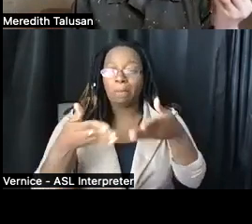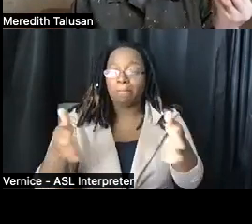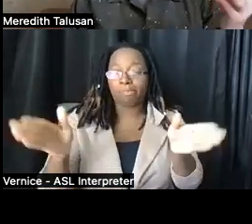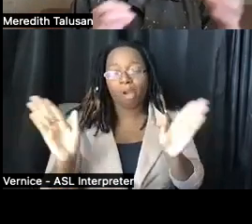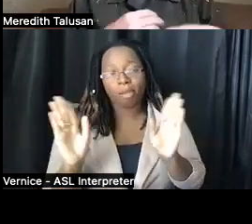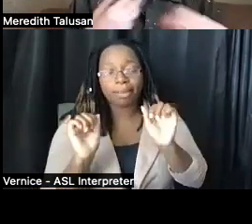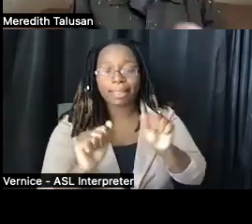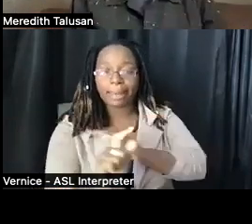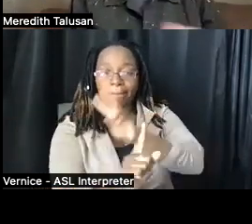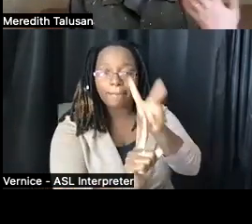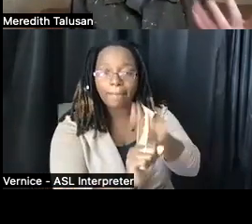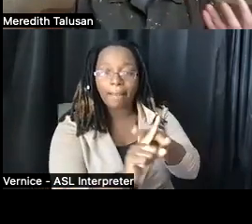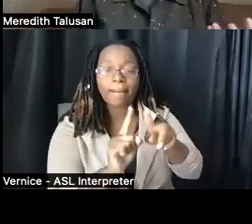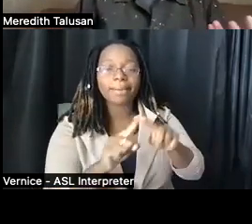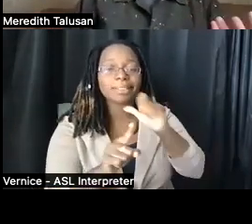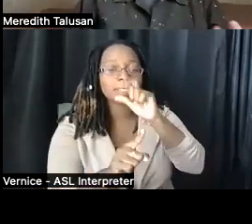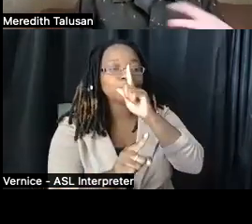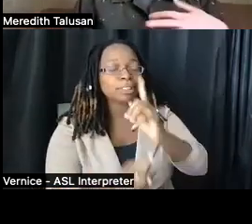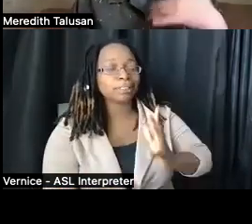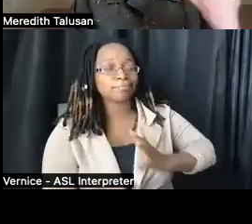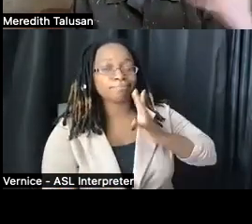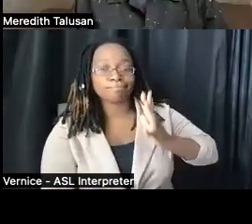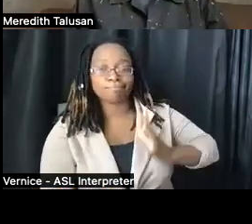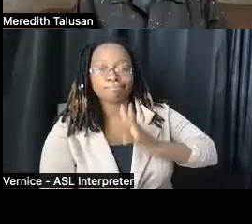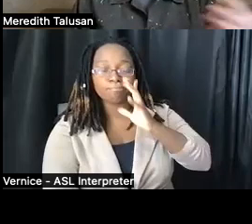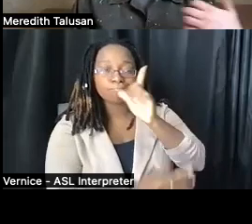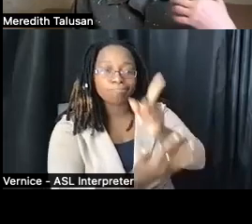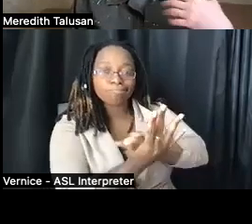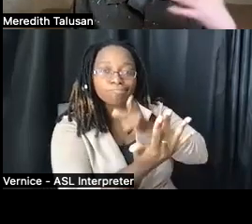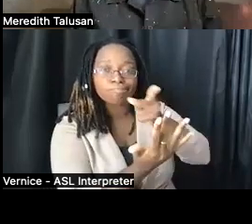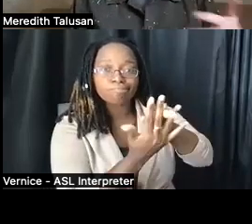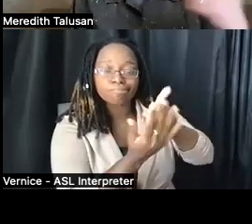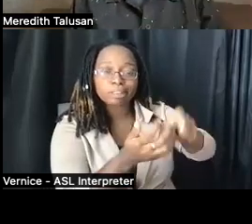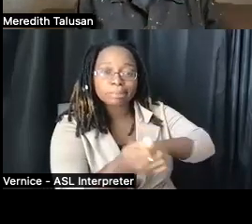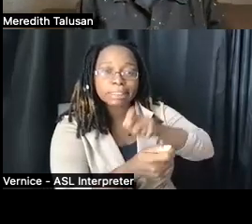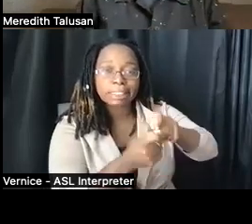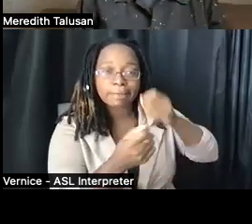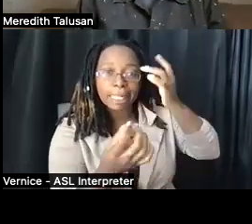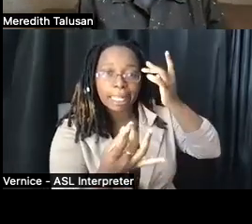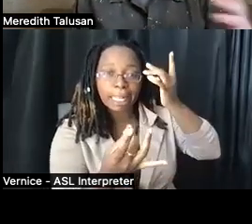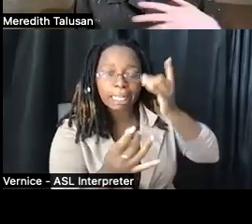events that are broadly applicable, but not in the super, super, kind of targeted , strategic way, right?